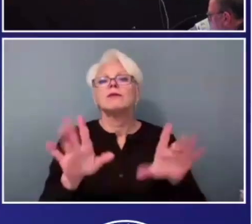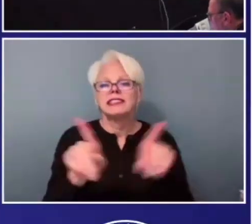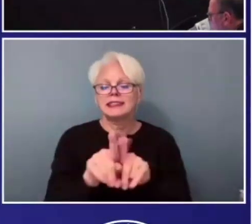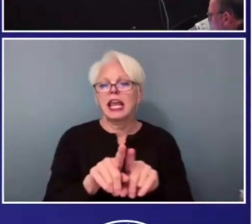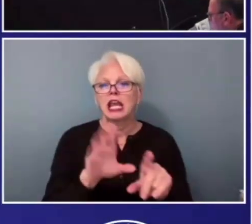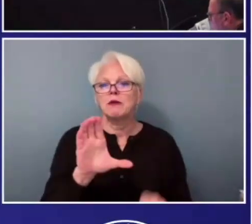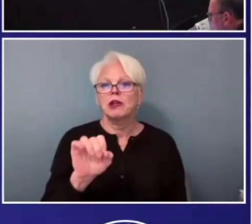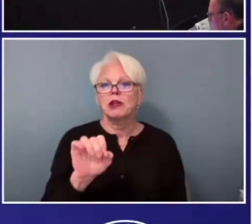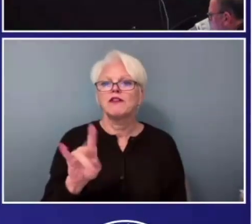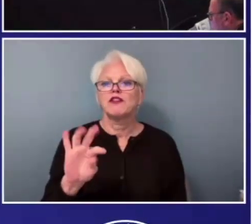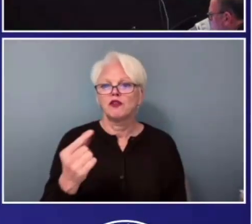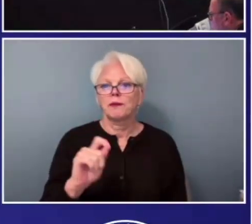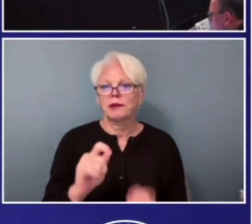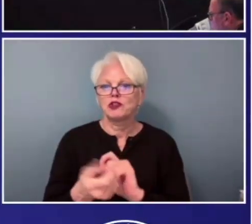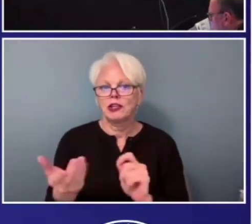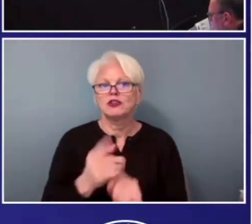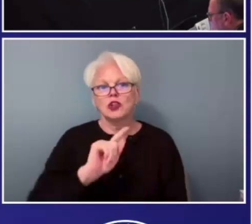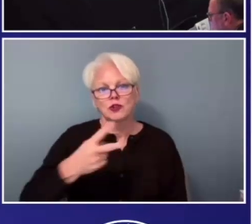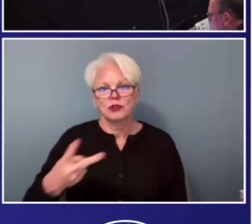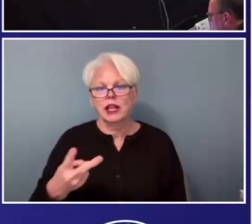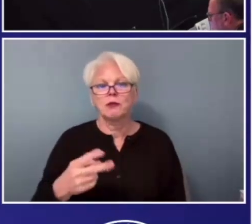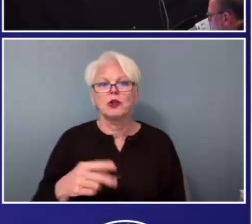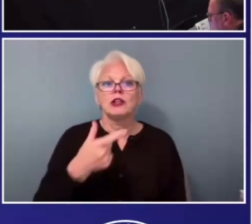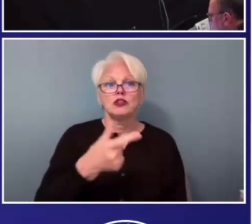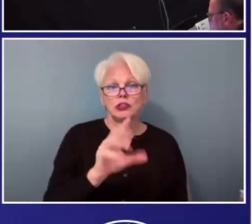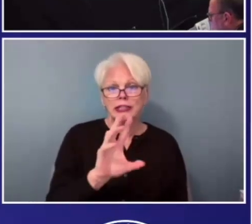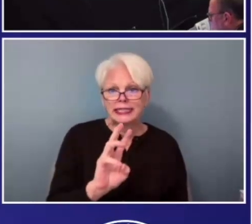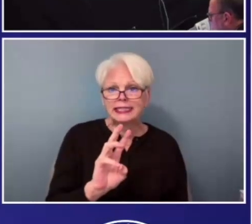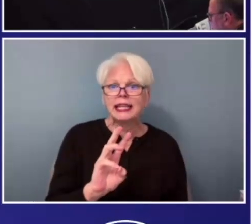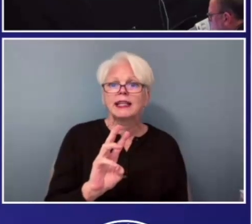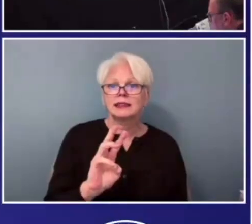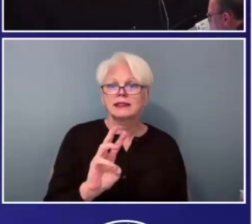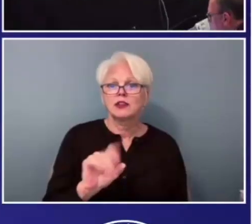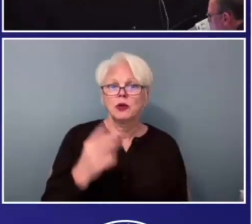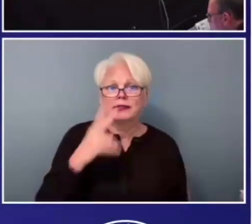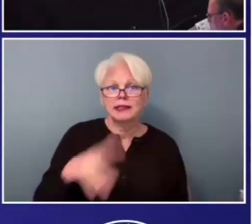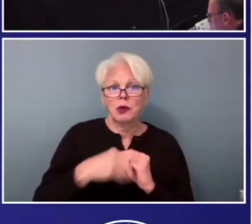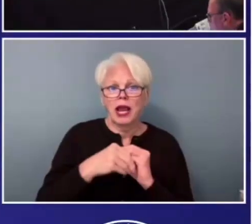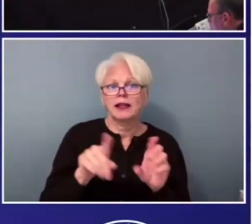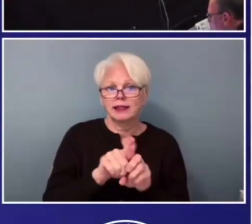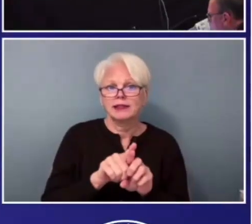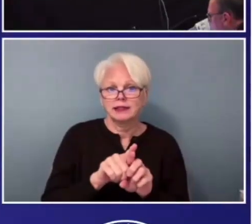So there's a couple of provisions. So in G6, you can see we're adding the same conforming change.